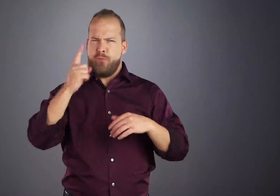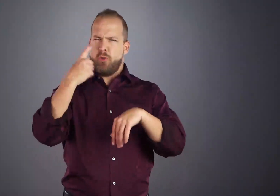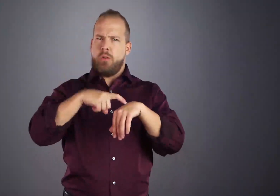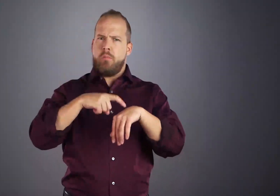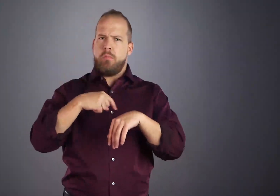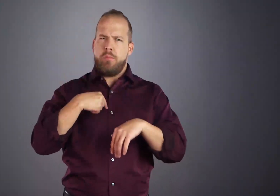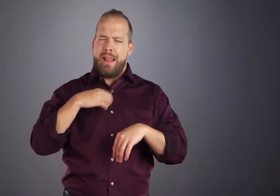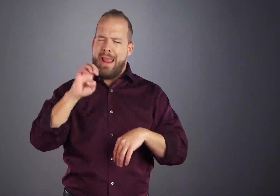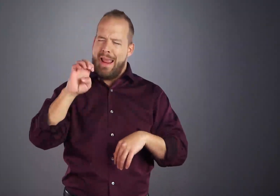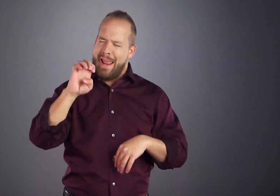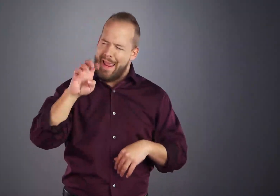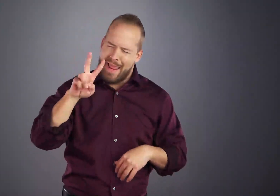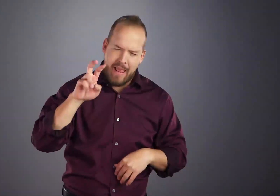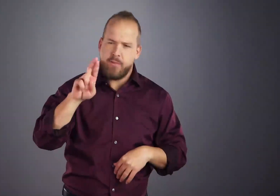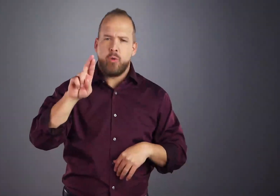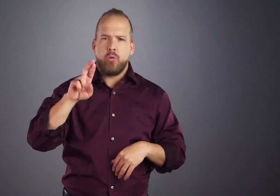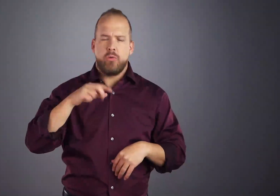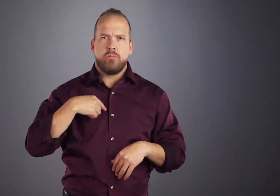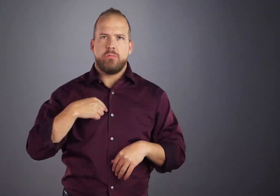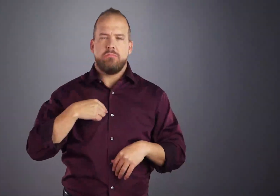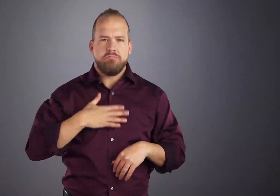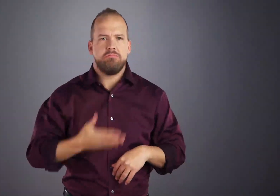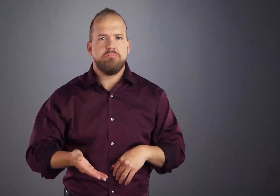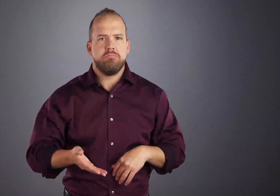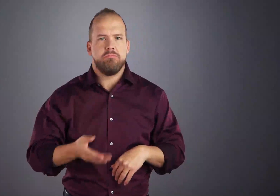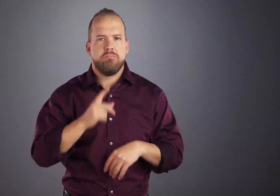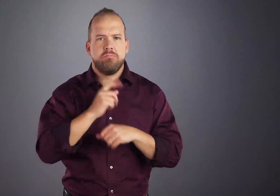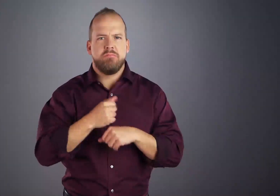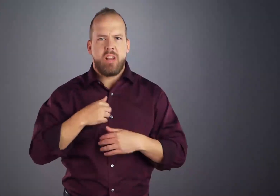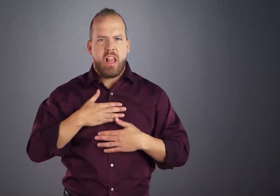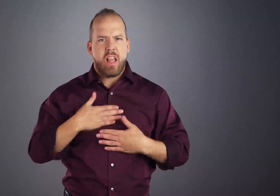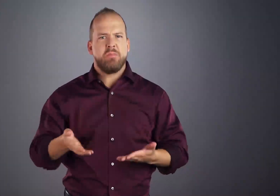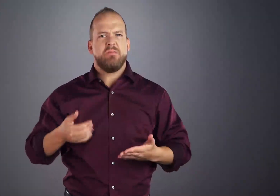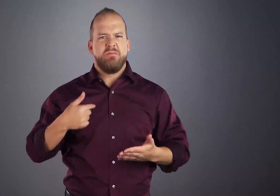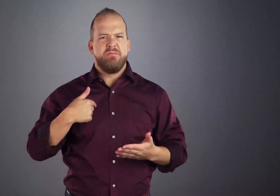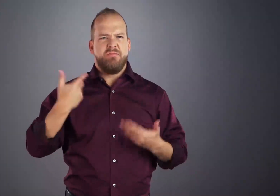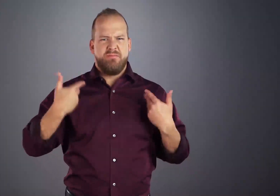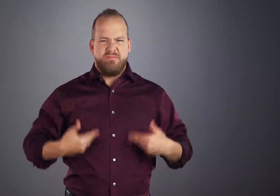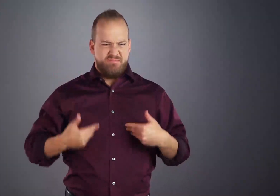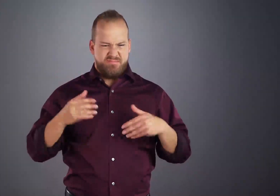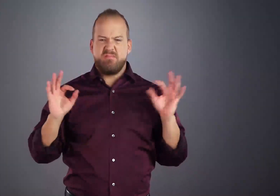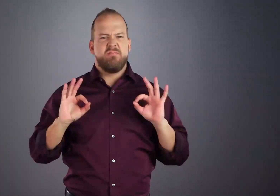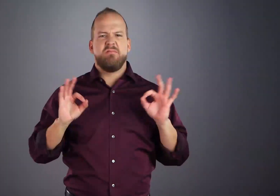I admitted for the first time that of myself I was nothing;